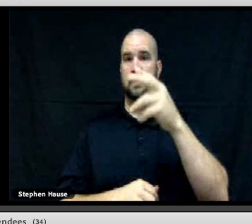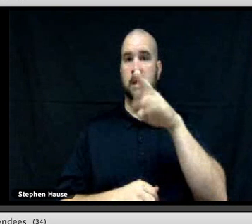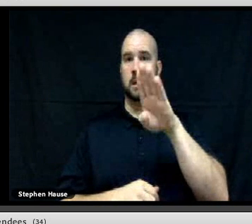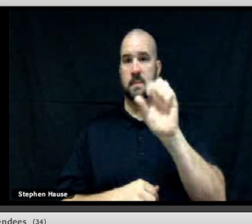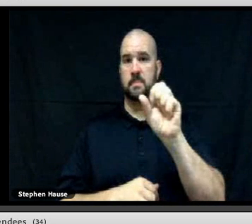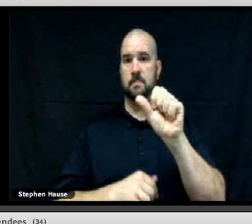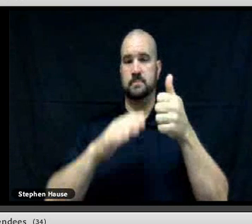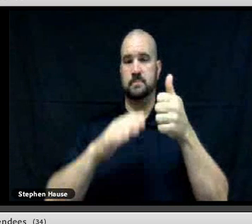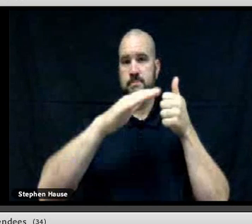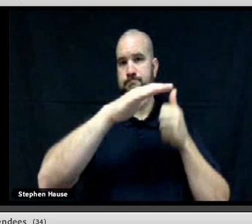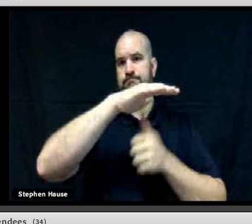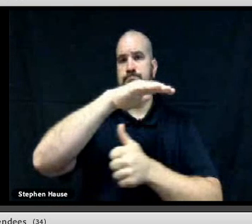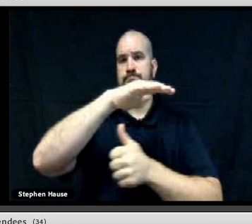from the State of Florida.